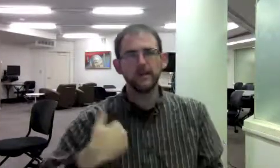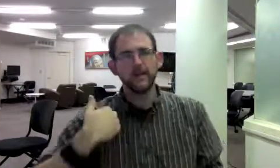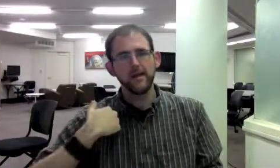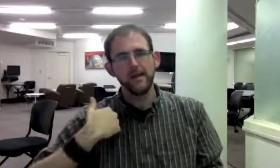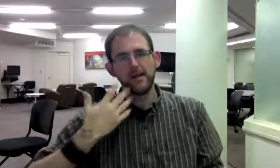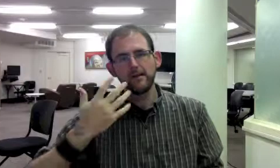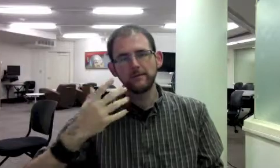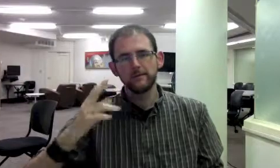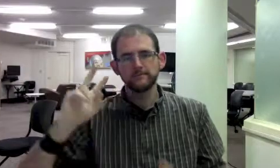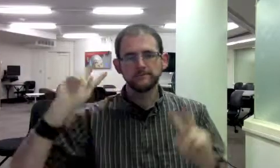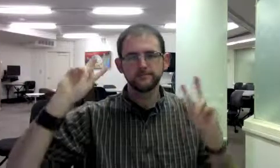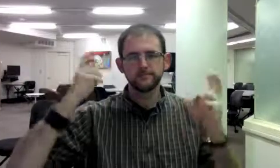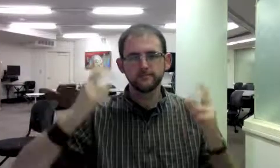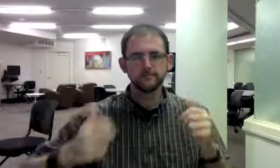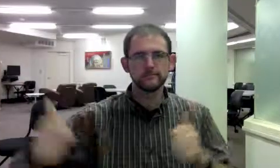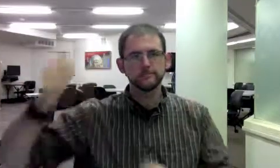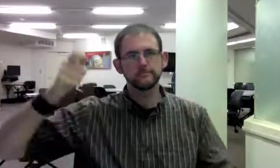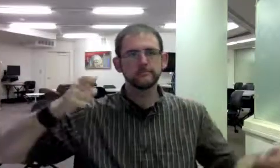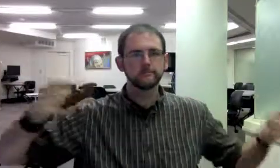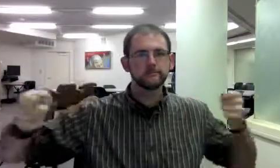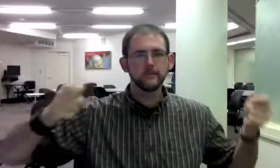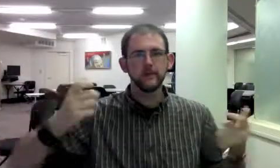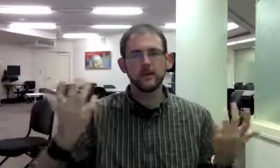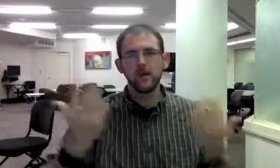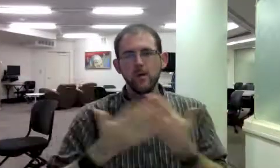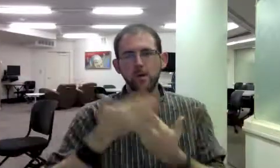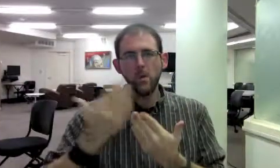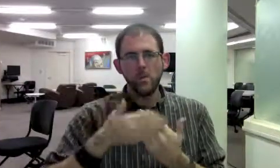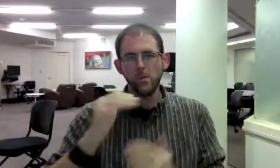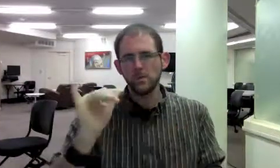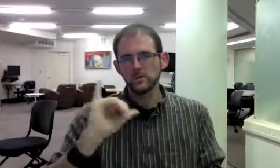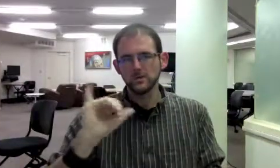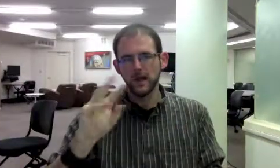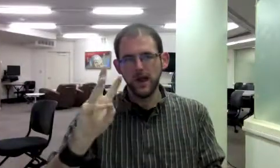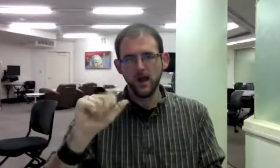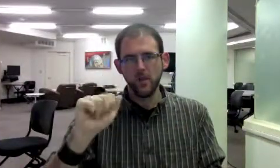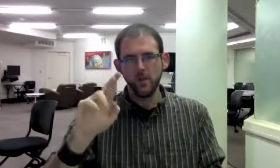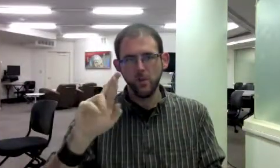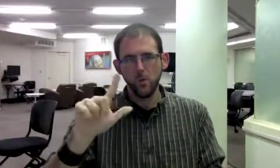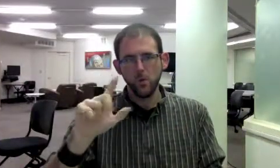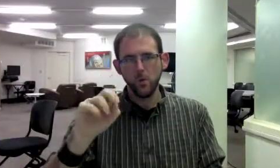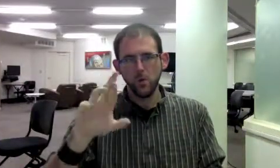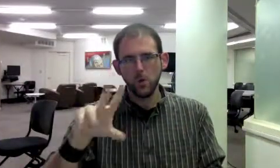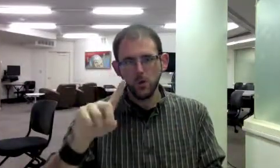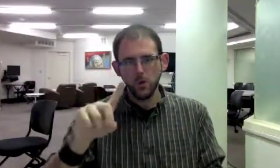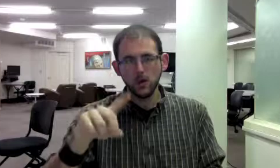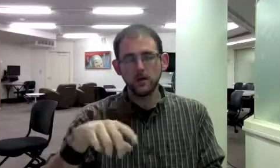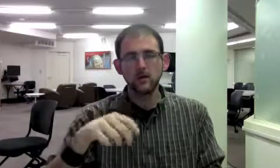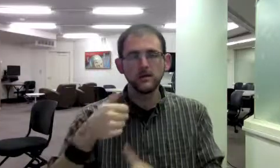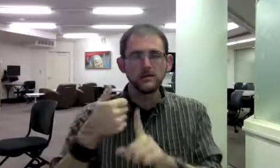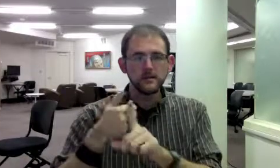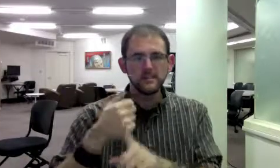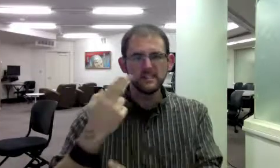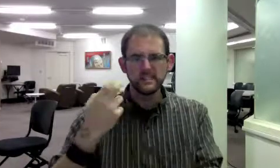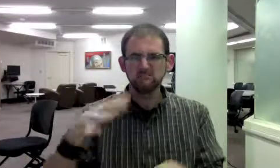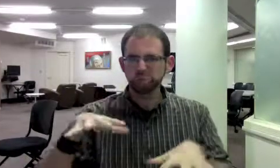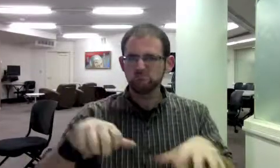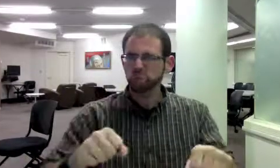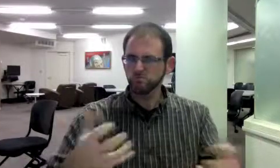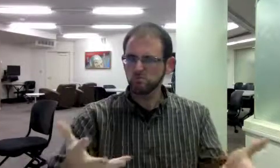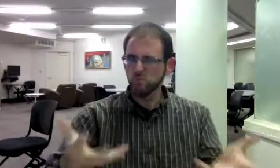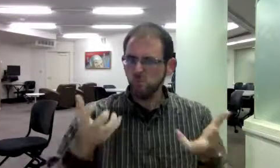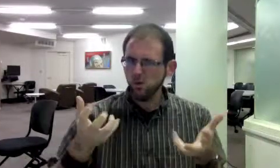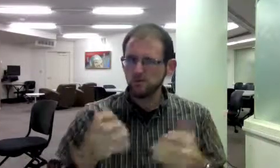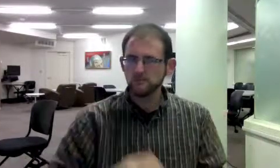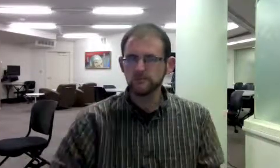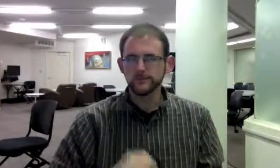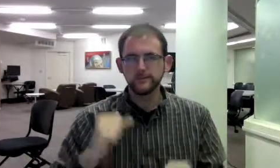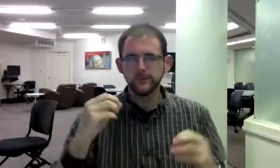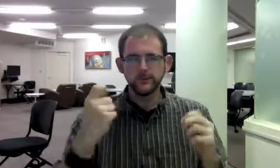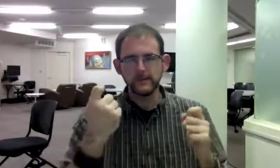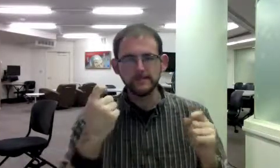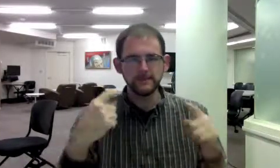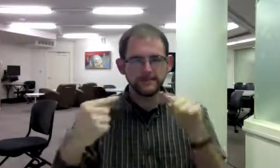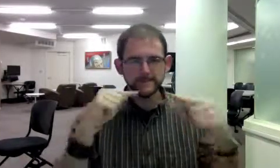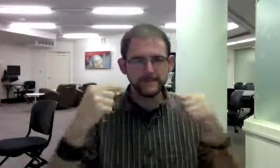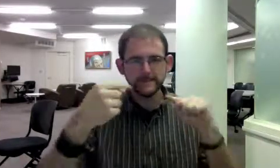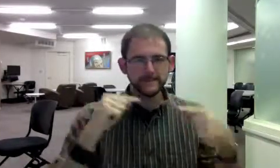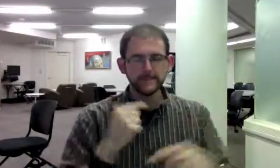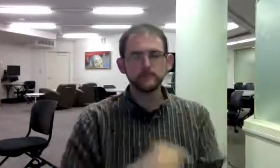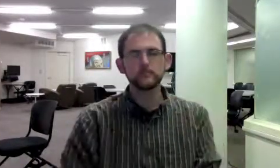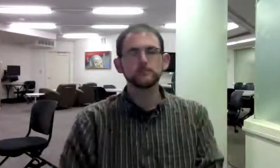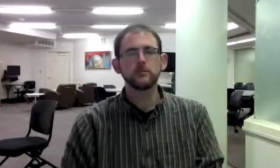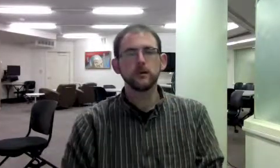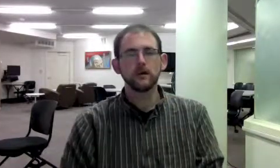There's also a local leader -- almost like a warlord -- who wants to snatch up the property. So there's some struggling going on there.